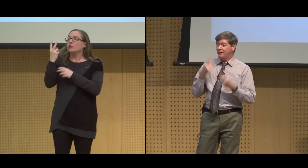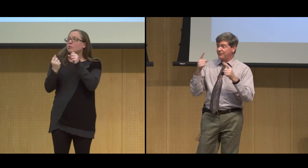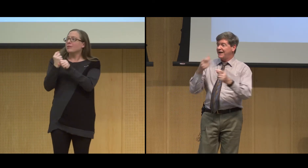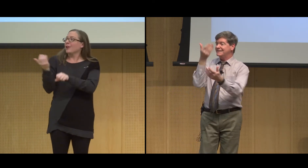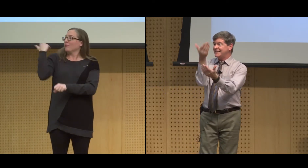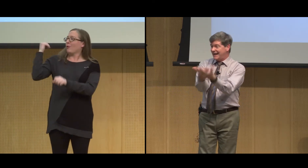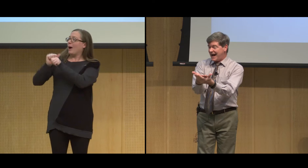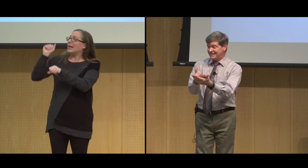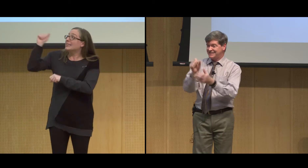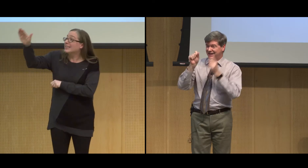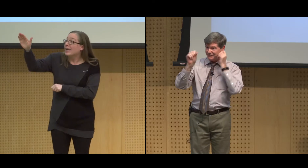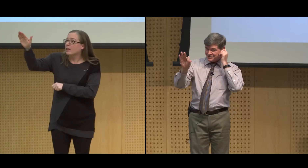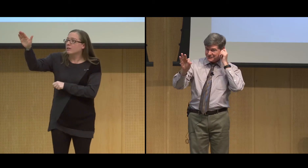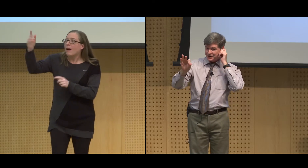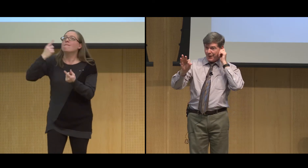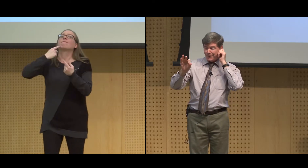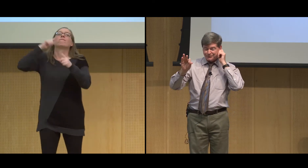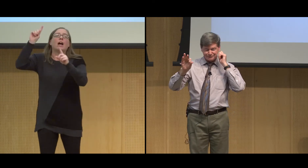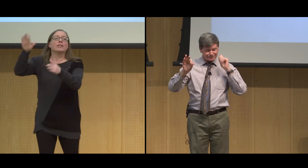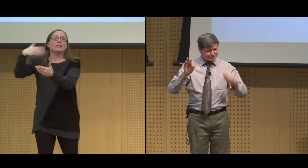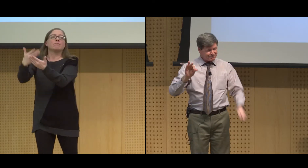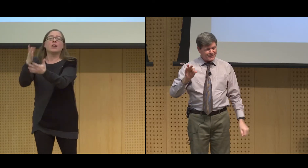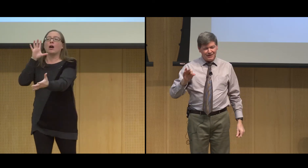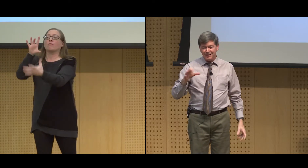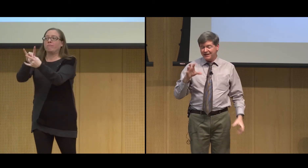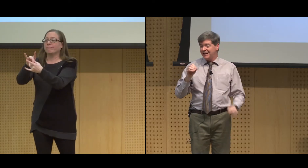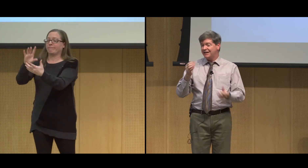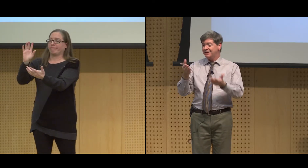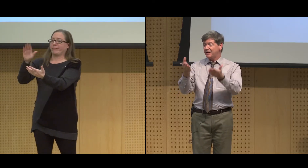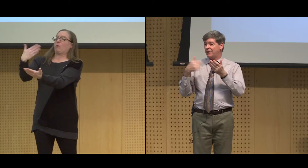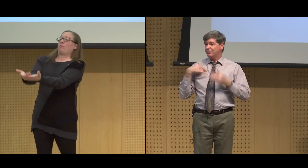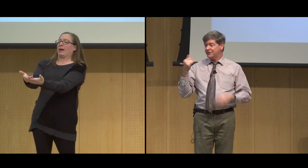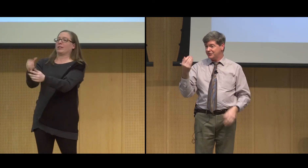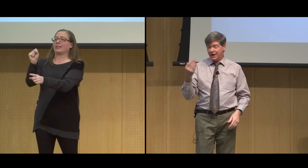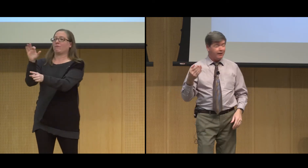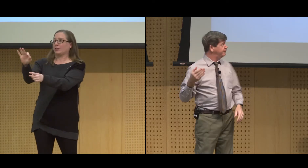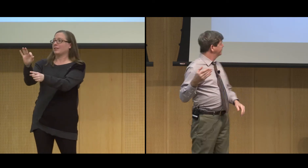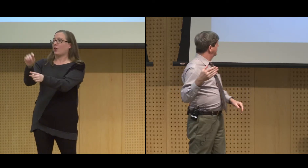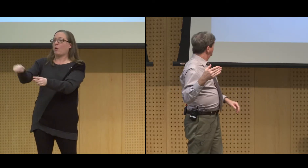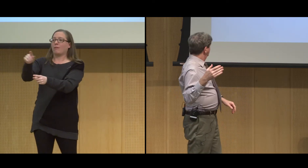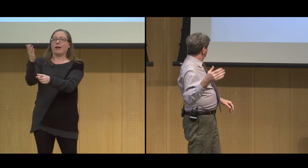finally got to San Francisco, and they offered me a job.